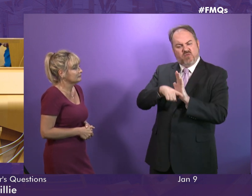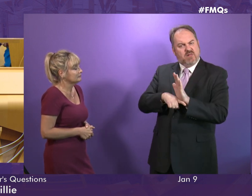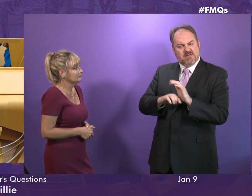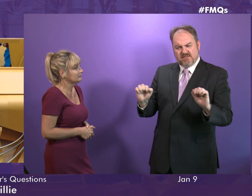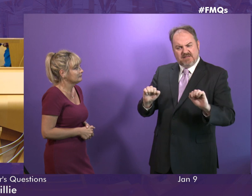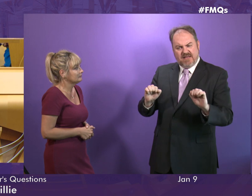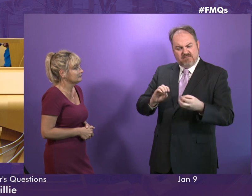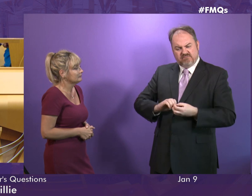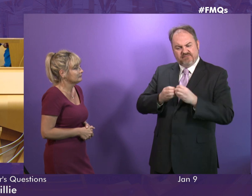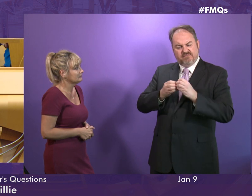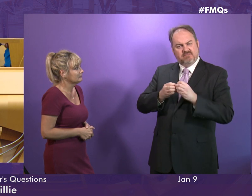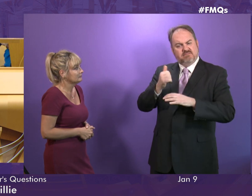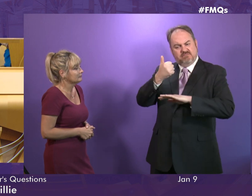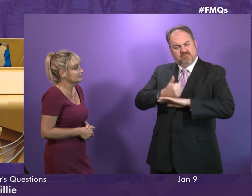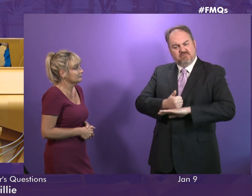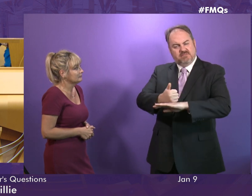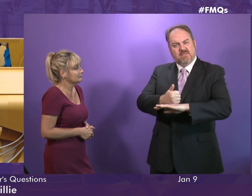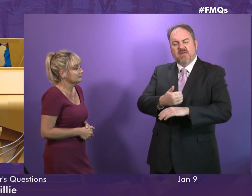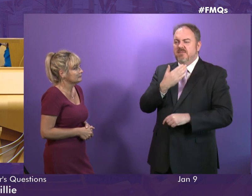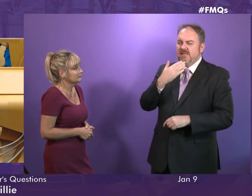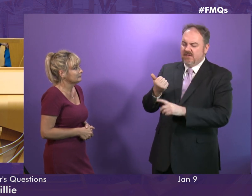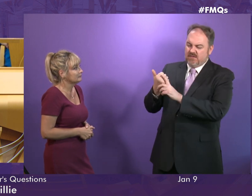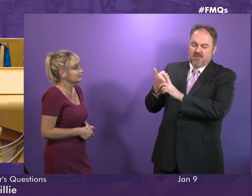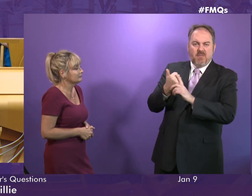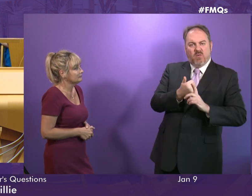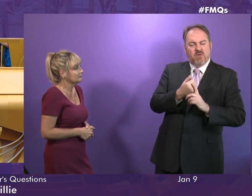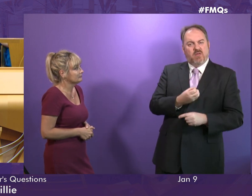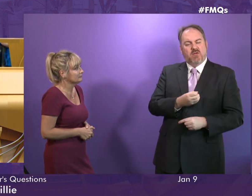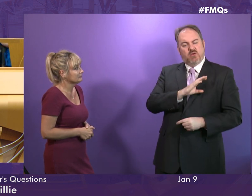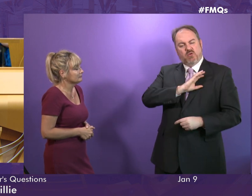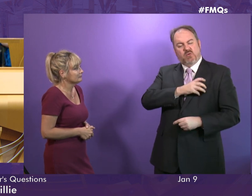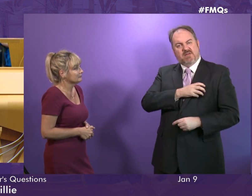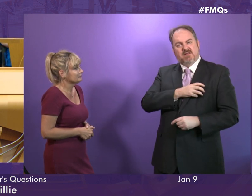Will the First Minister commit to backing USDAW’s calls, to consulting on new year’s